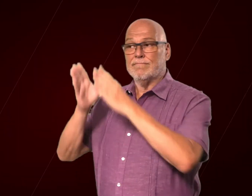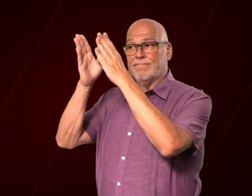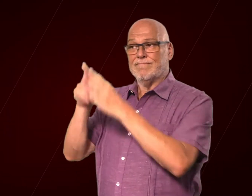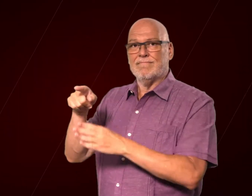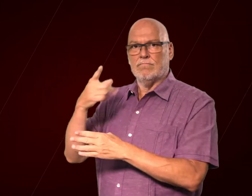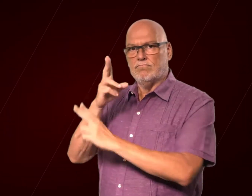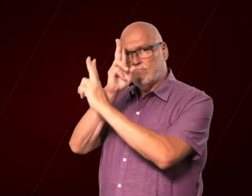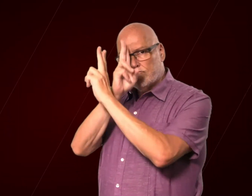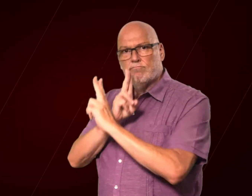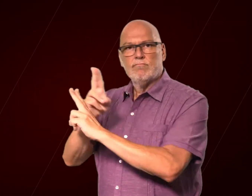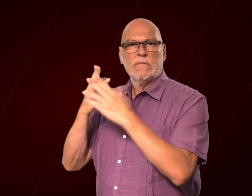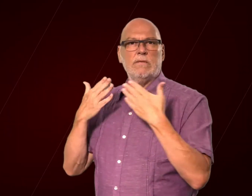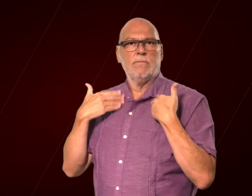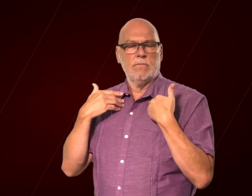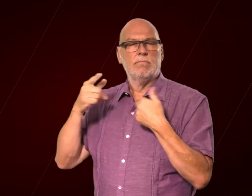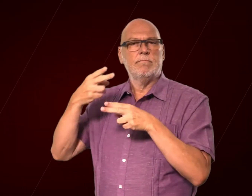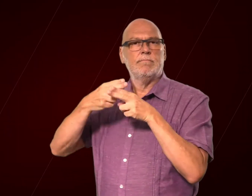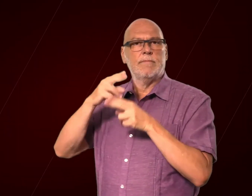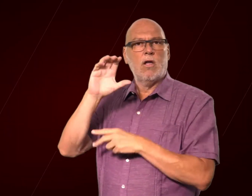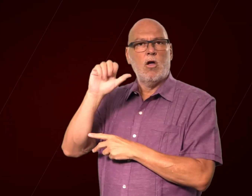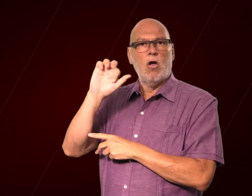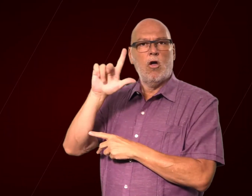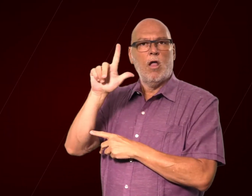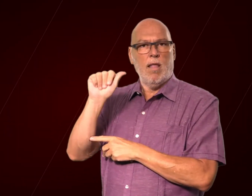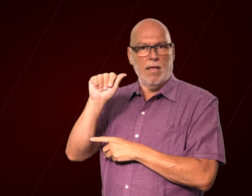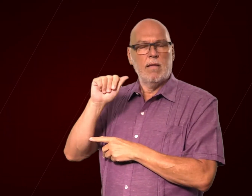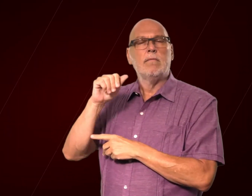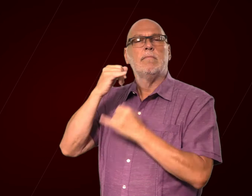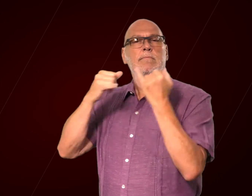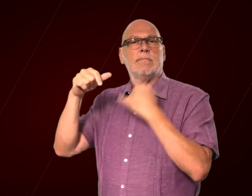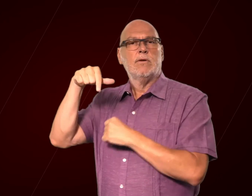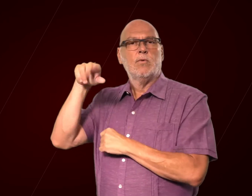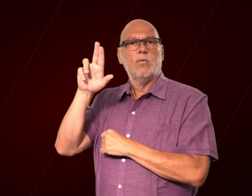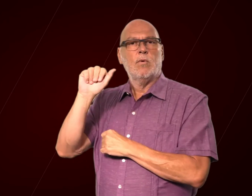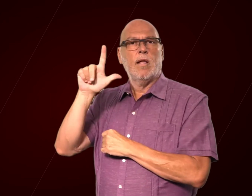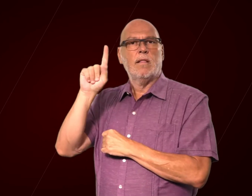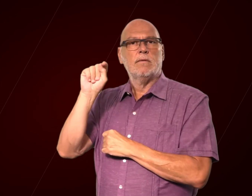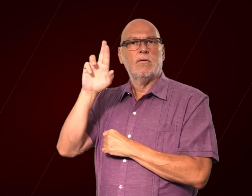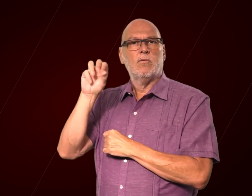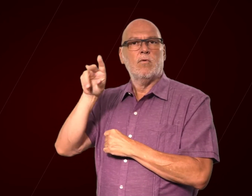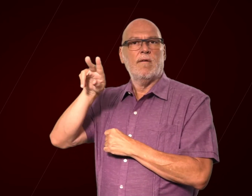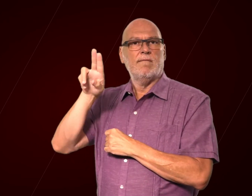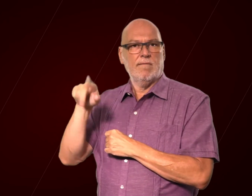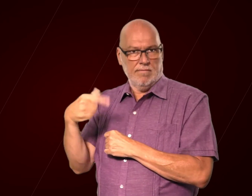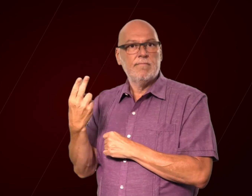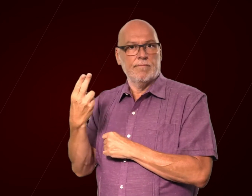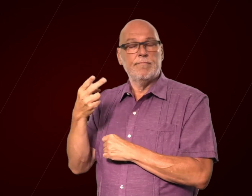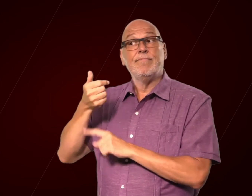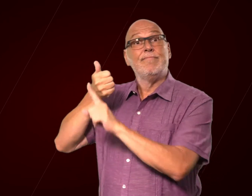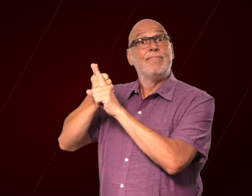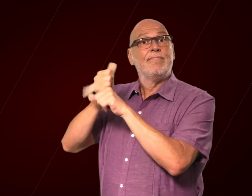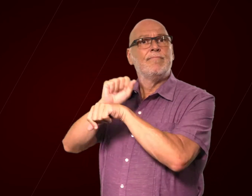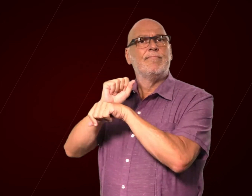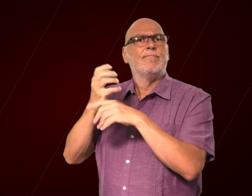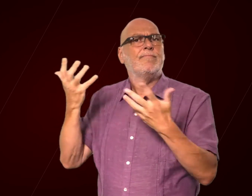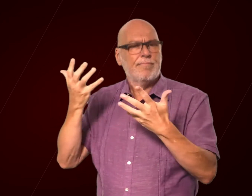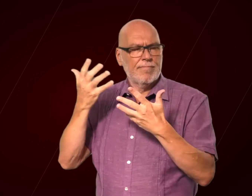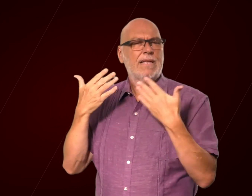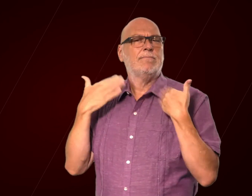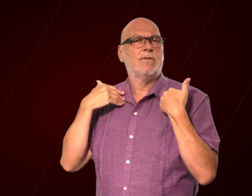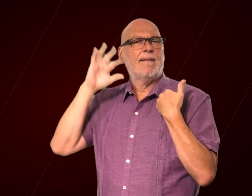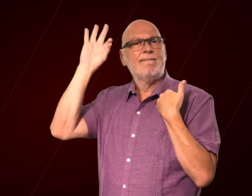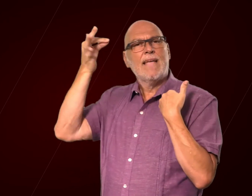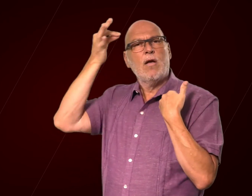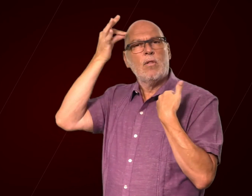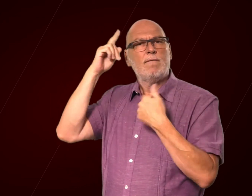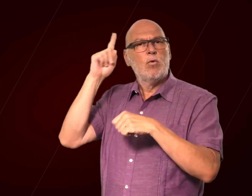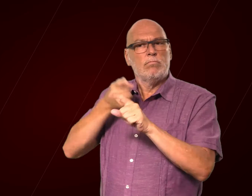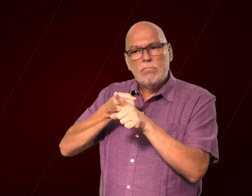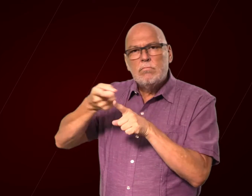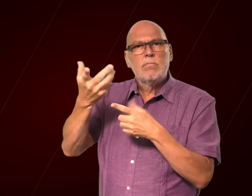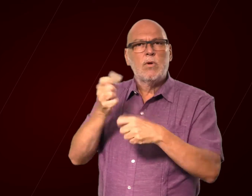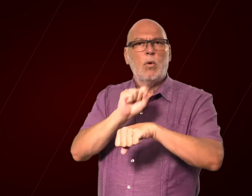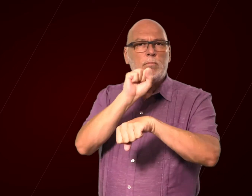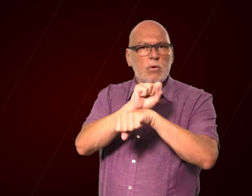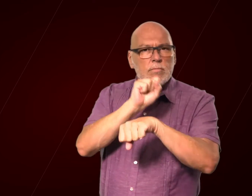[Anselmo]: The Honourable Carla Qualtrough, Federal Minister of Employment,